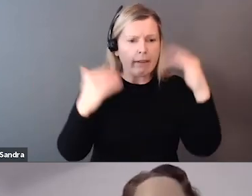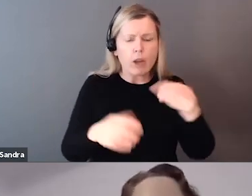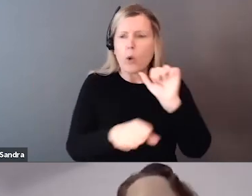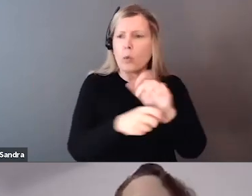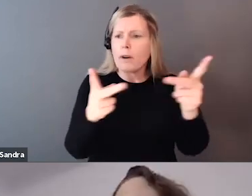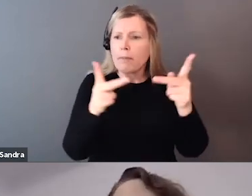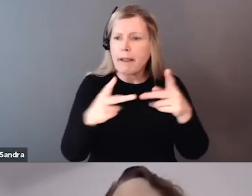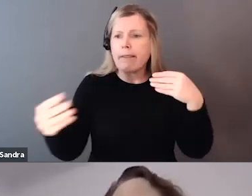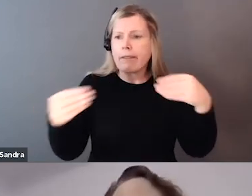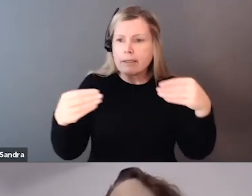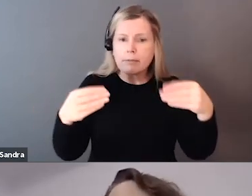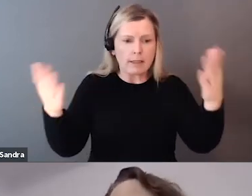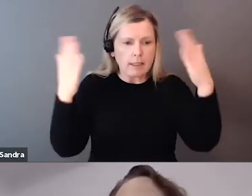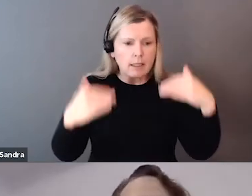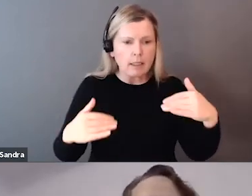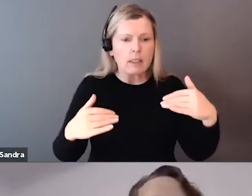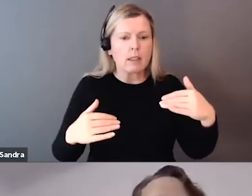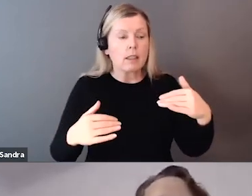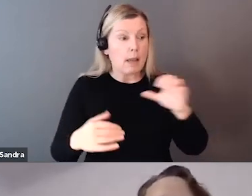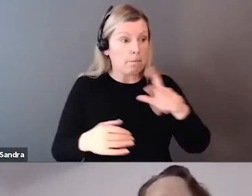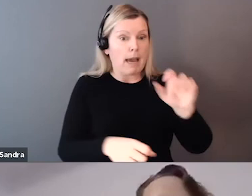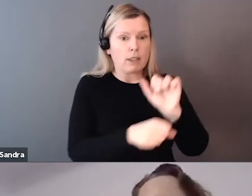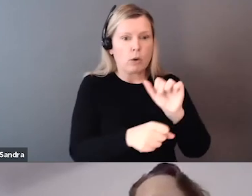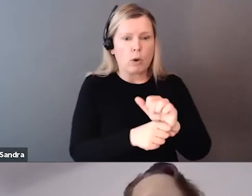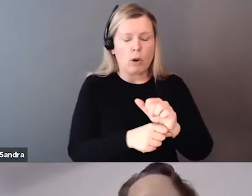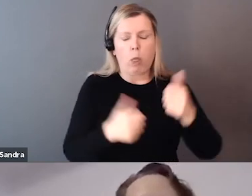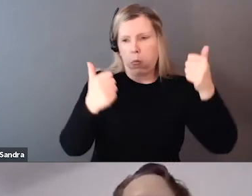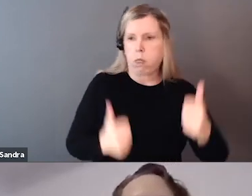health problems after return to work and the psychological health of the workplace.